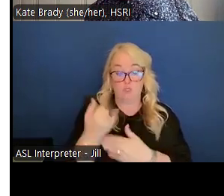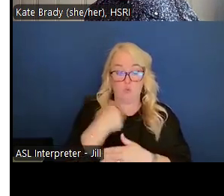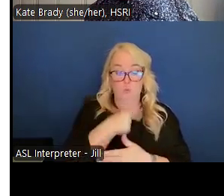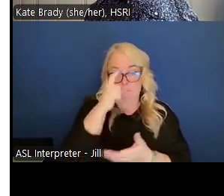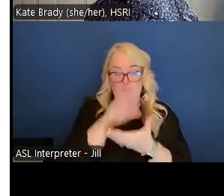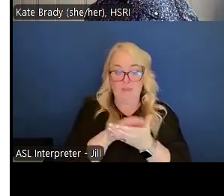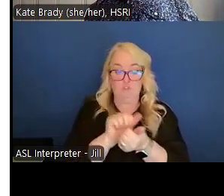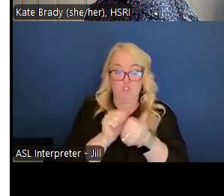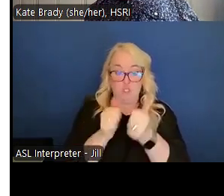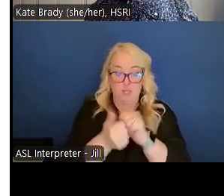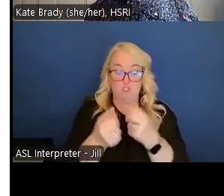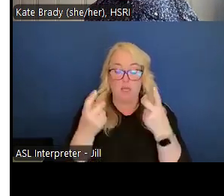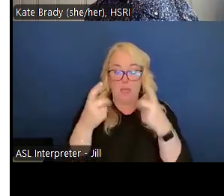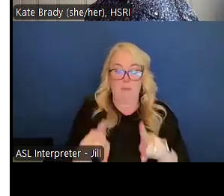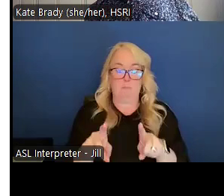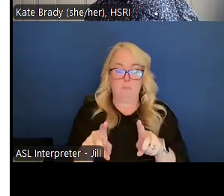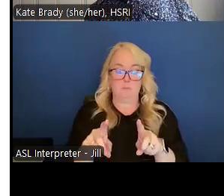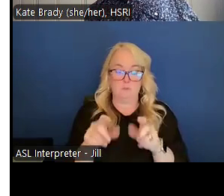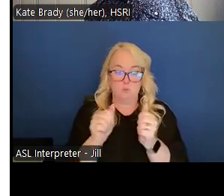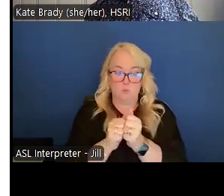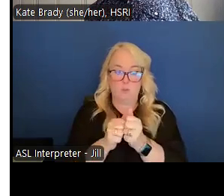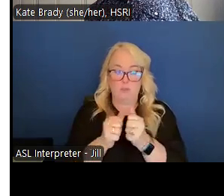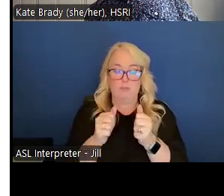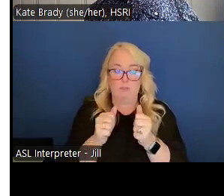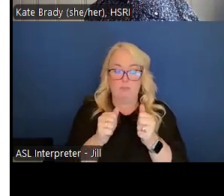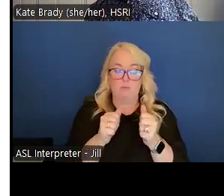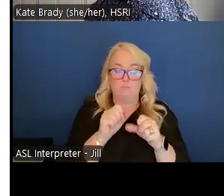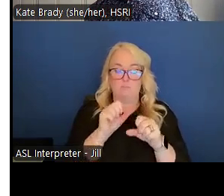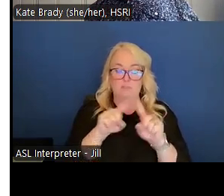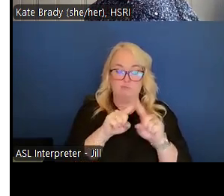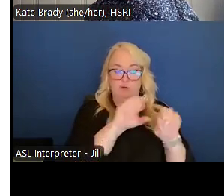through bi-directional efforts. So that is, it is important to